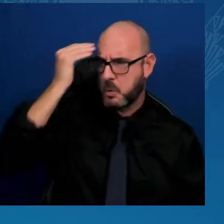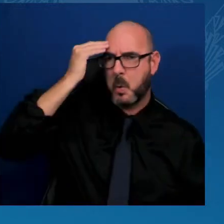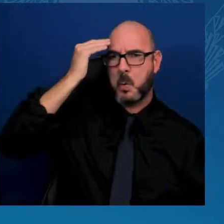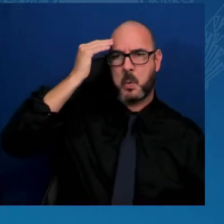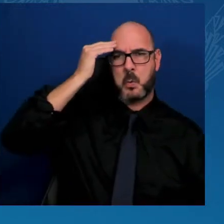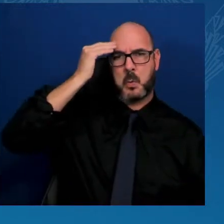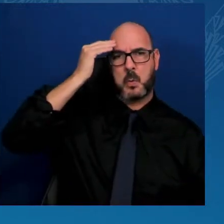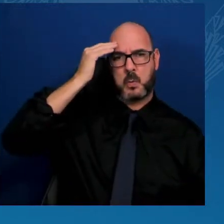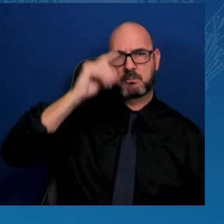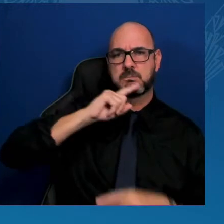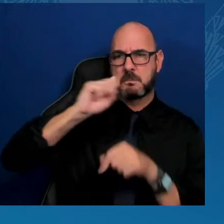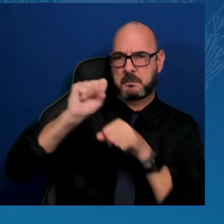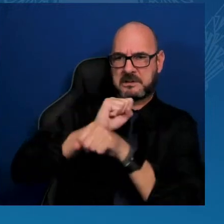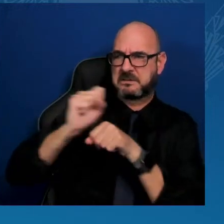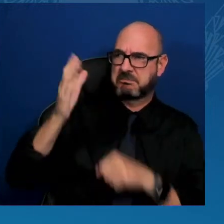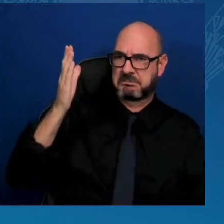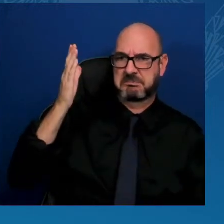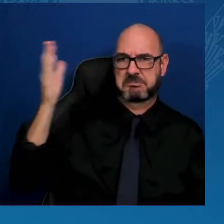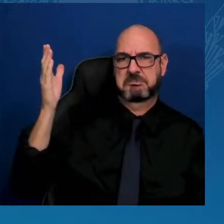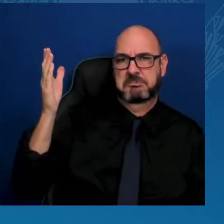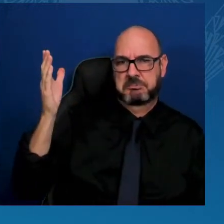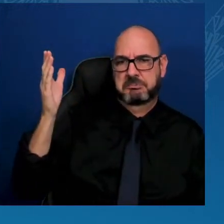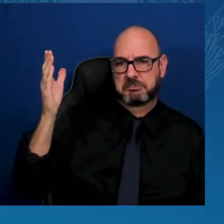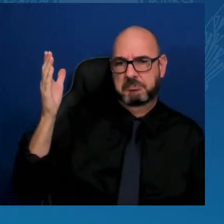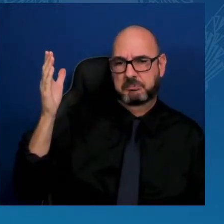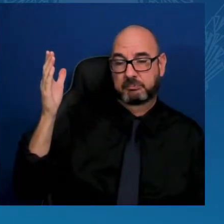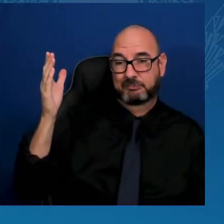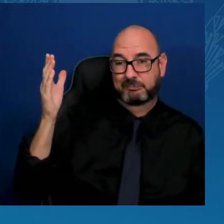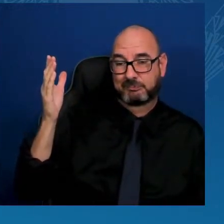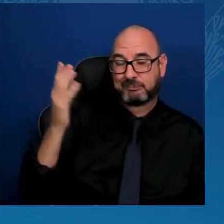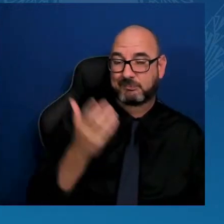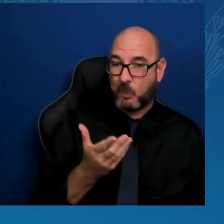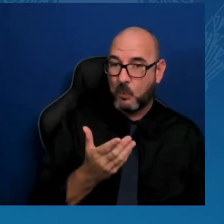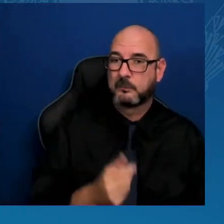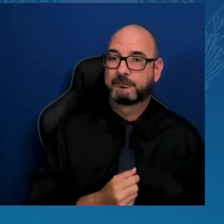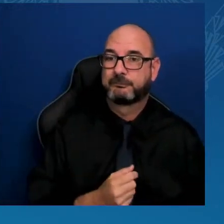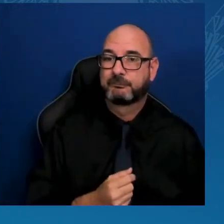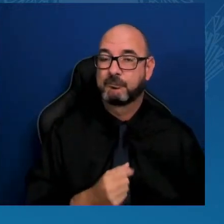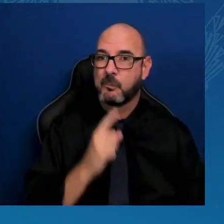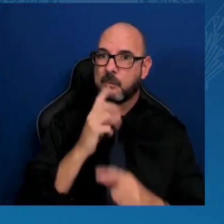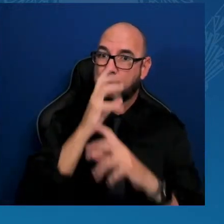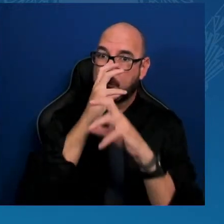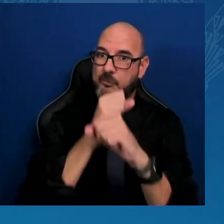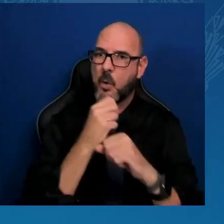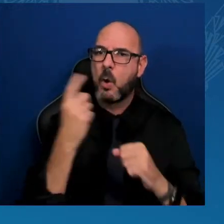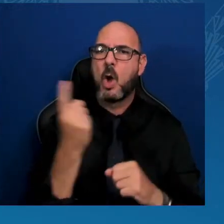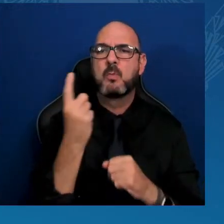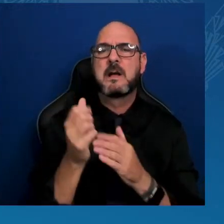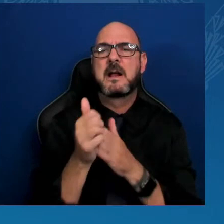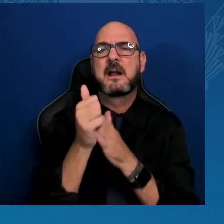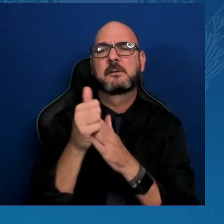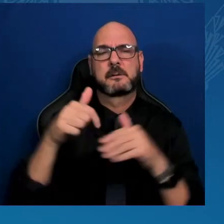Such faith has always guided this church. The United States and the AME church